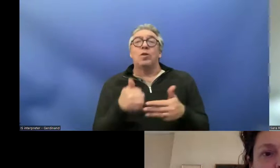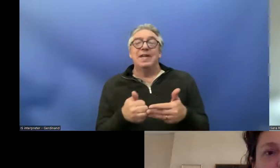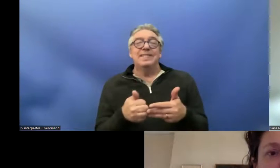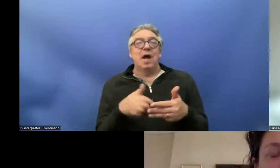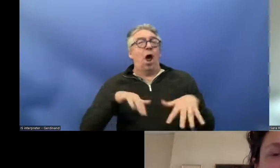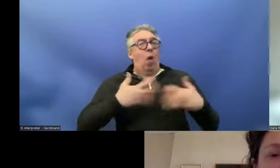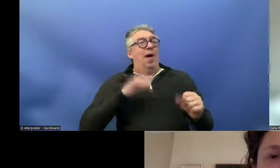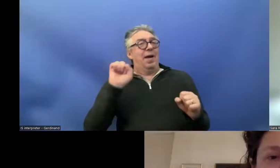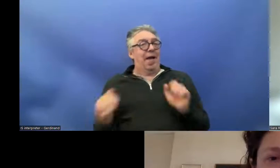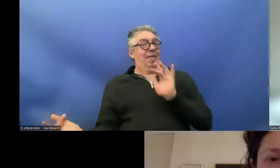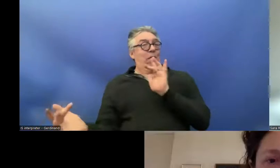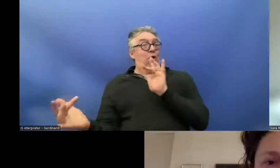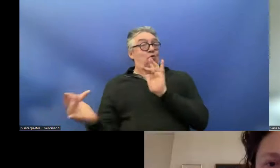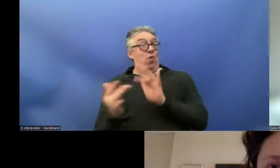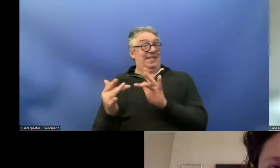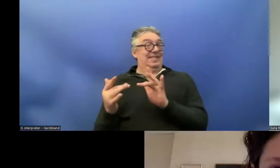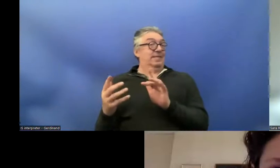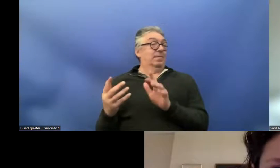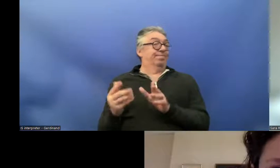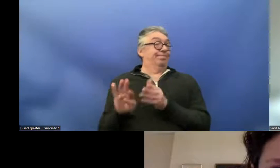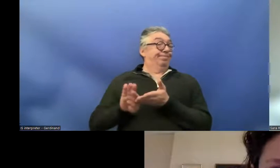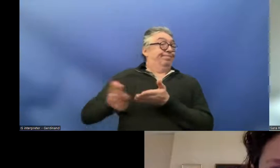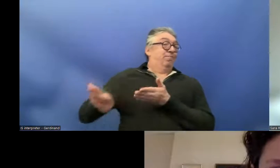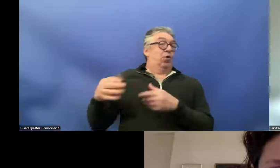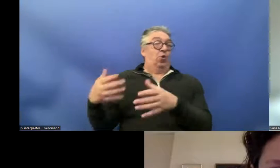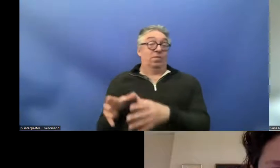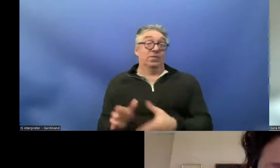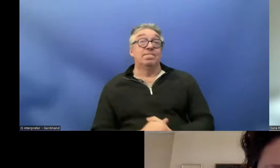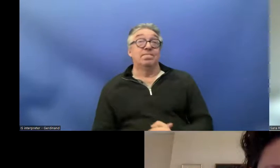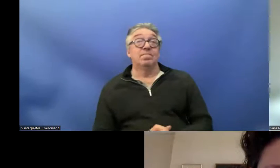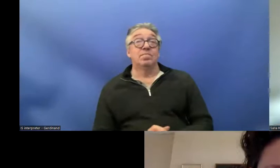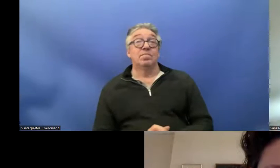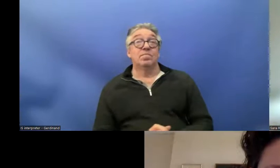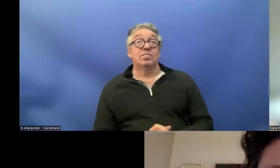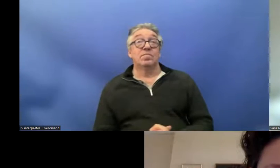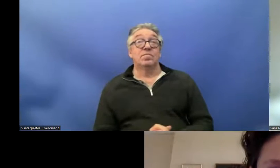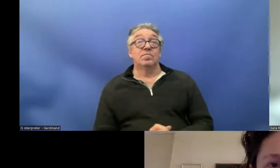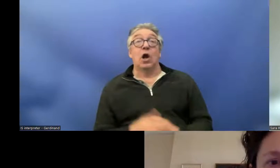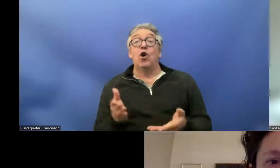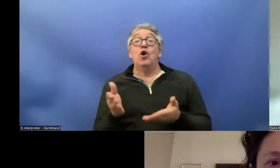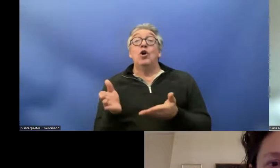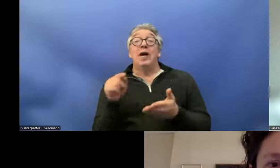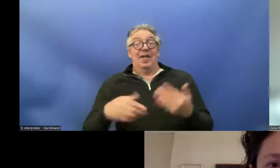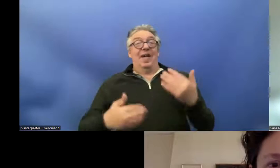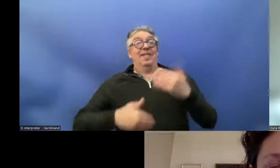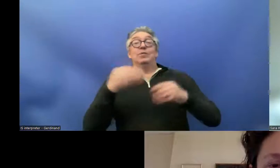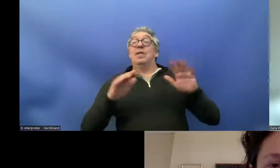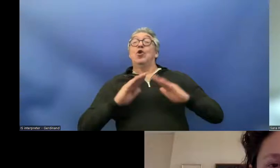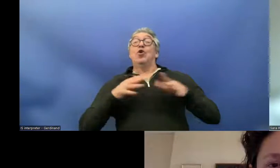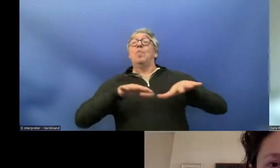I think there's a lot of, especially specific visibility types within the disability community